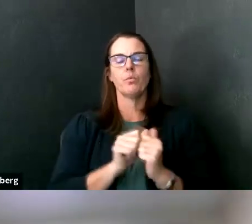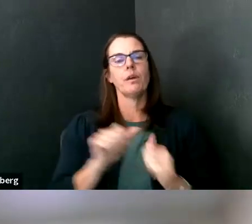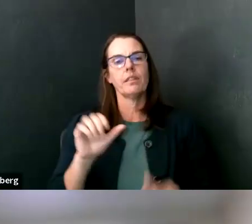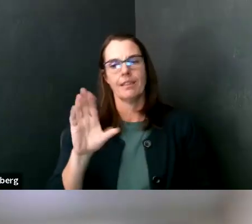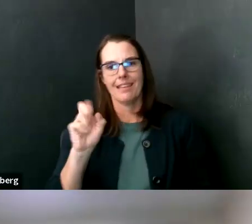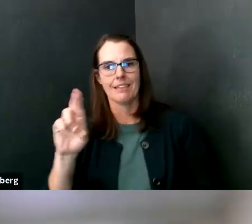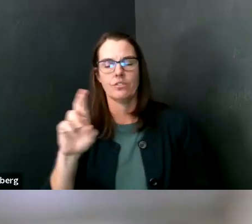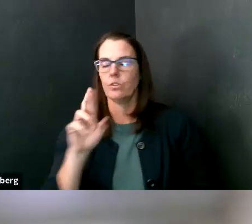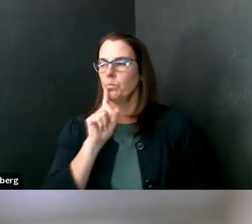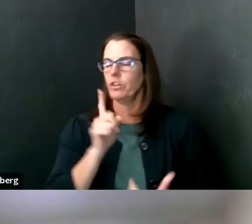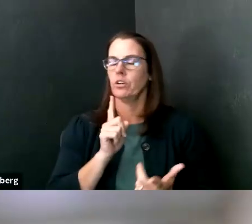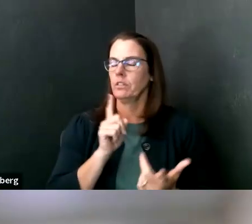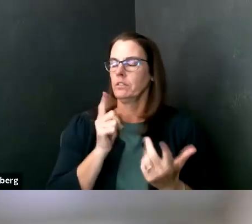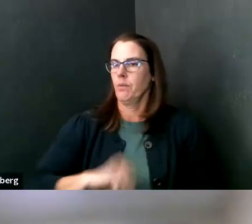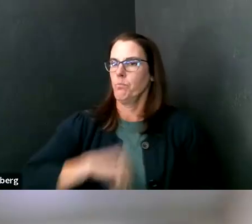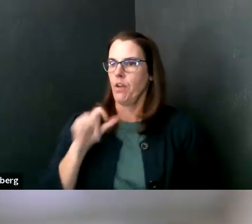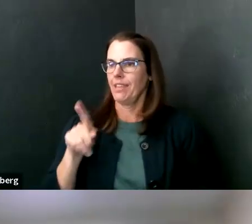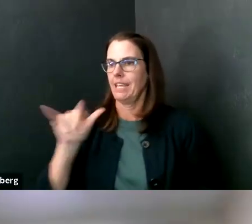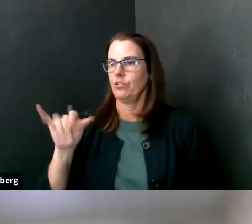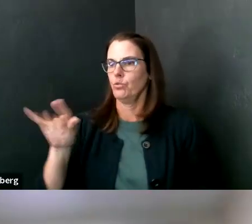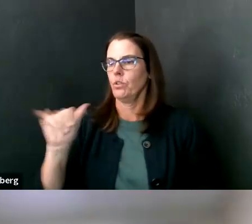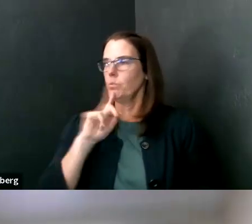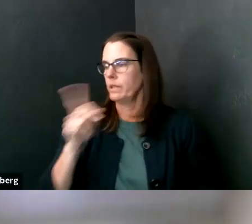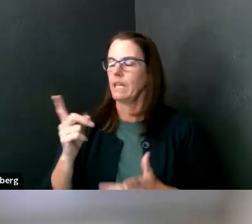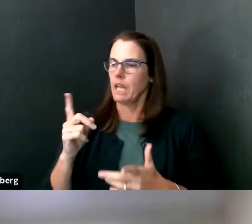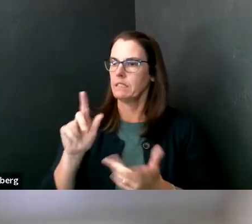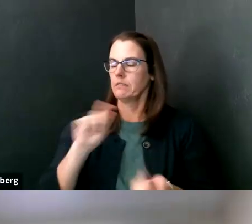proud that Keytruda has helped to transform the way physicians treat some of the deadliest forms